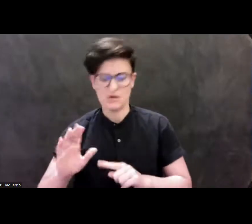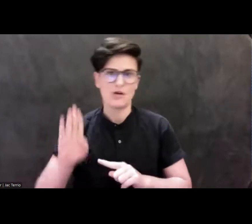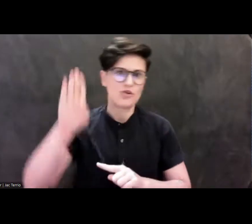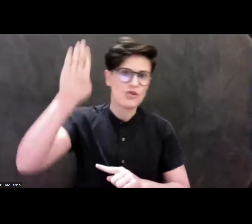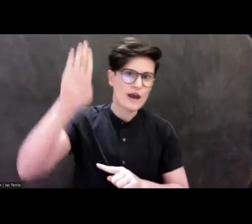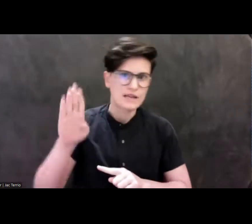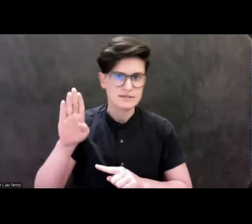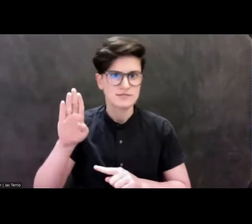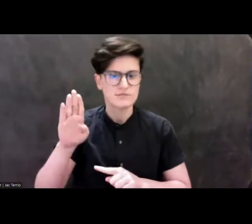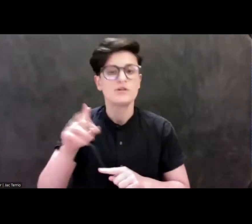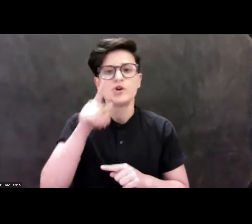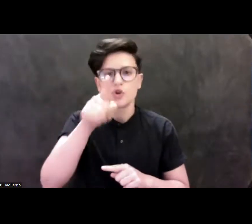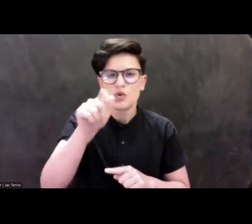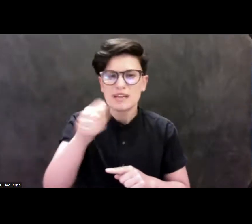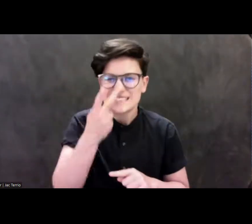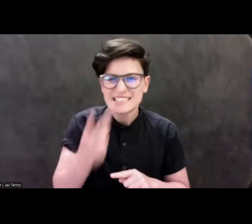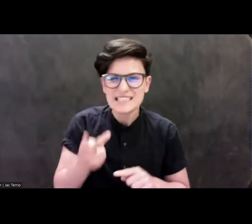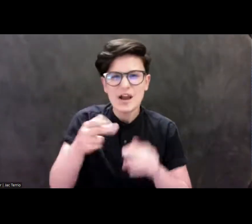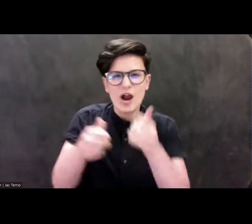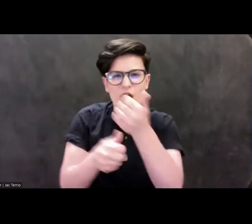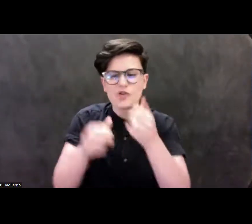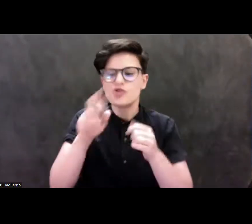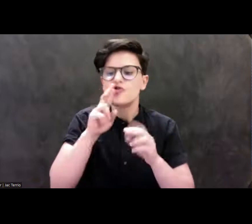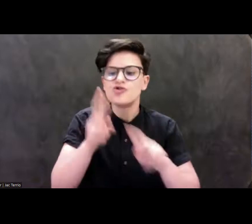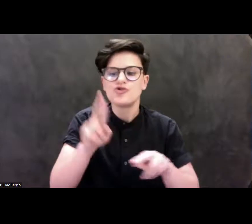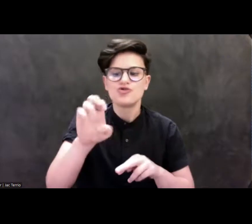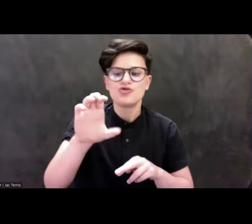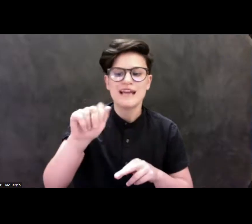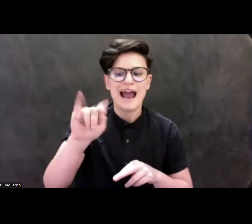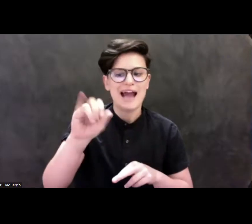It can be found at the bottom of your screen.